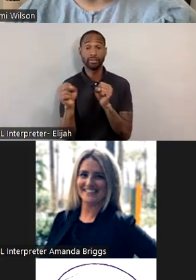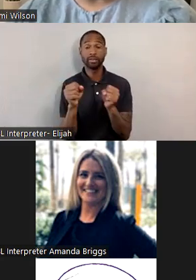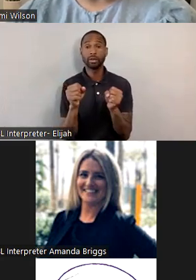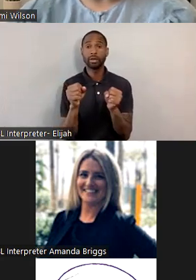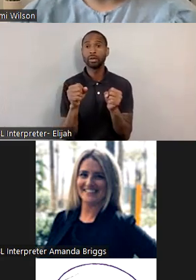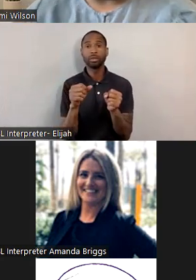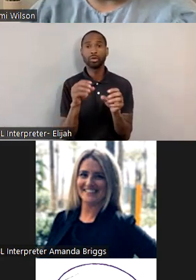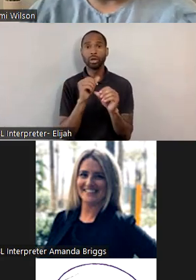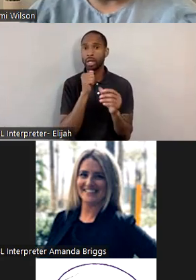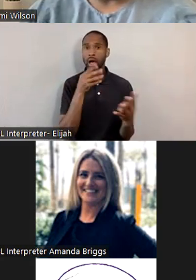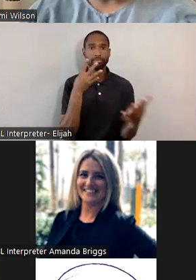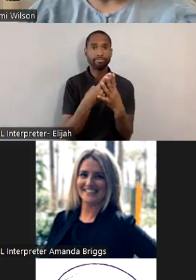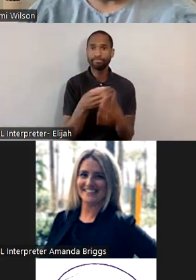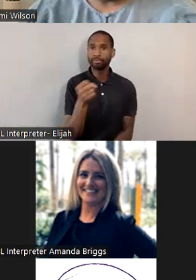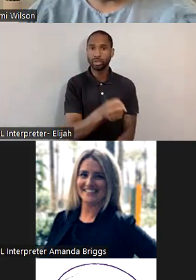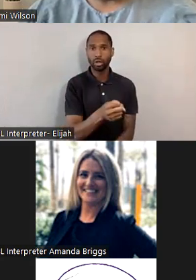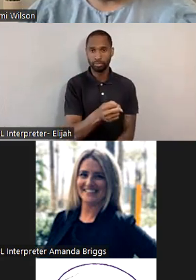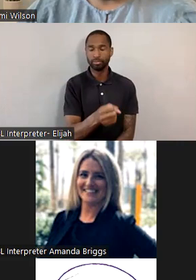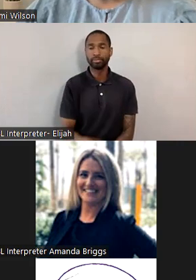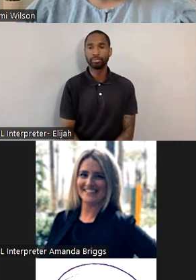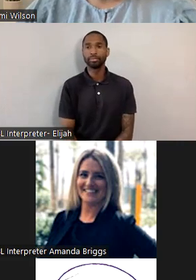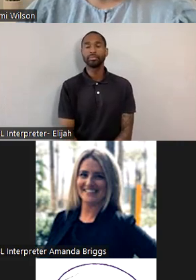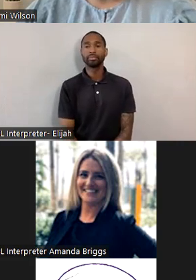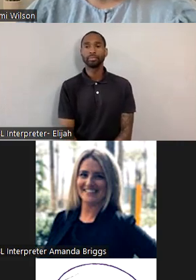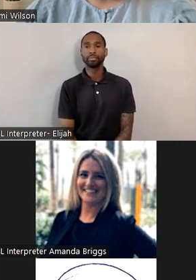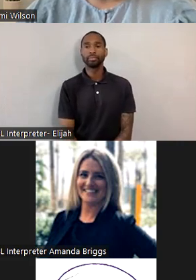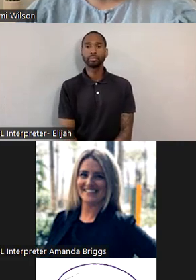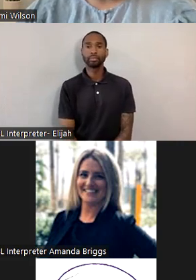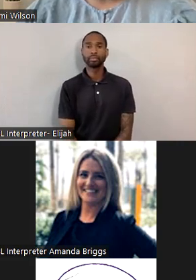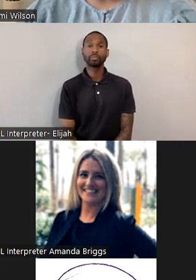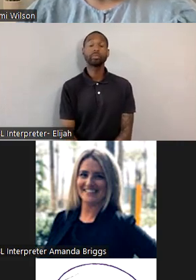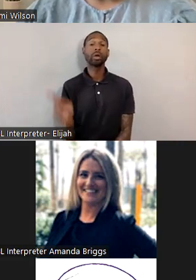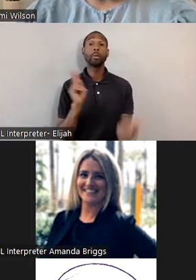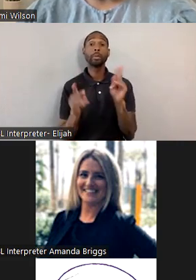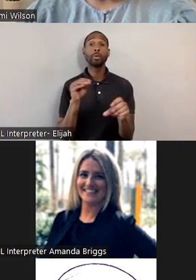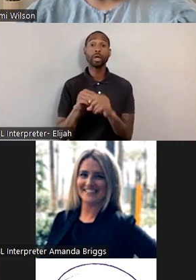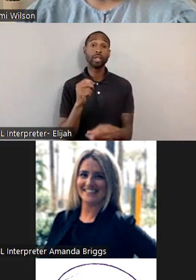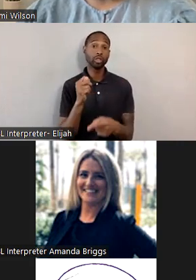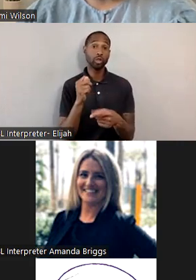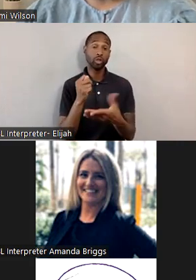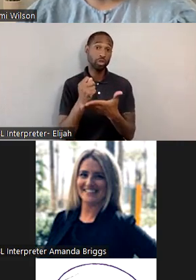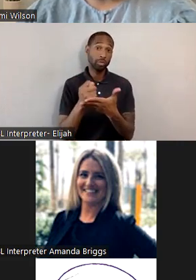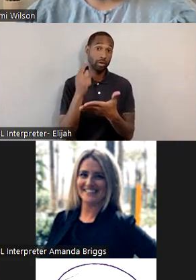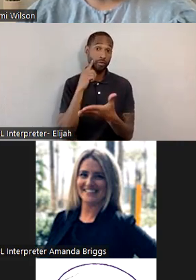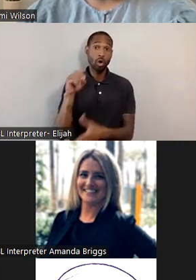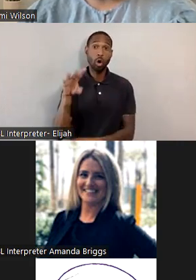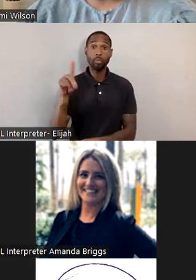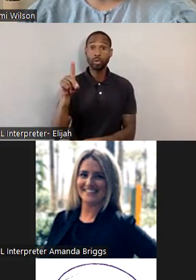longer incarcerated. People in treatment for opioid use